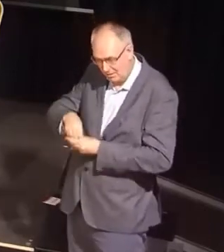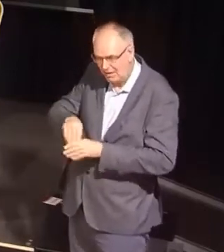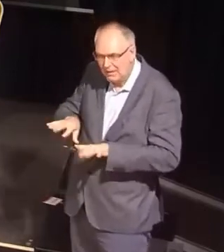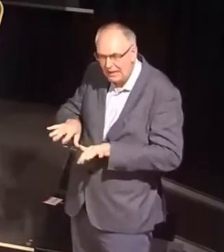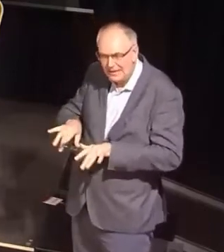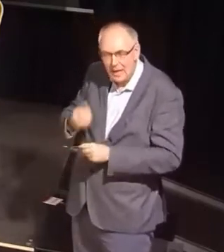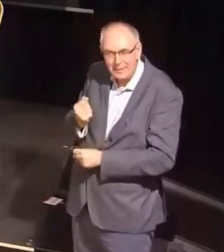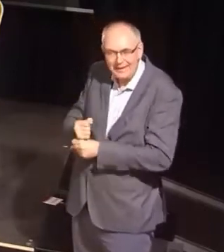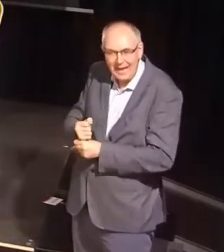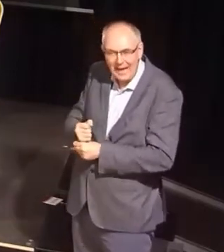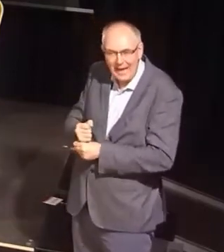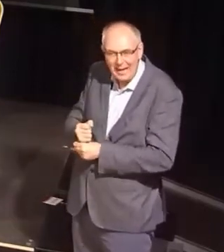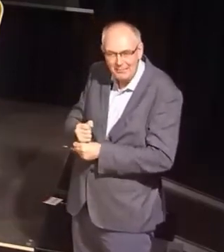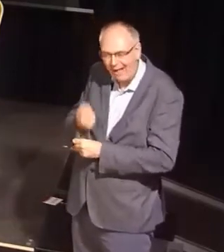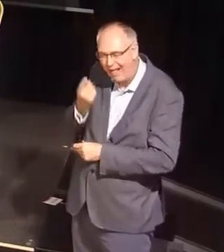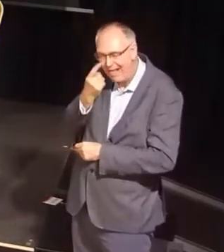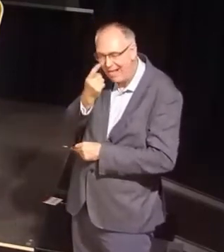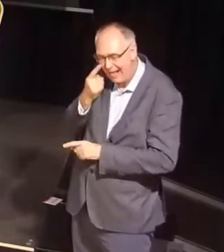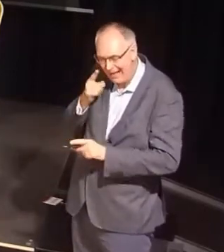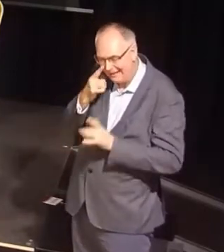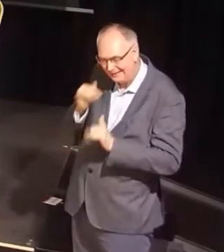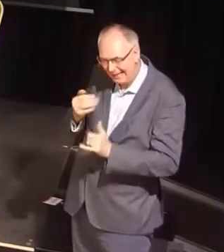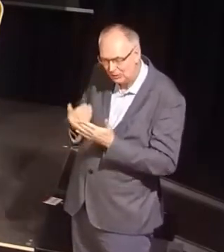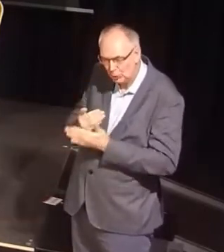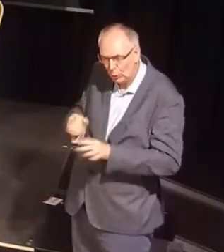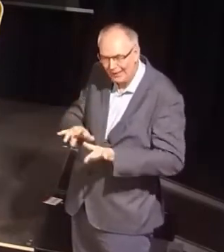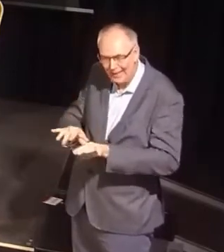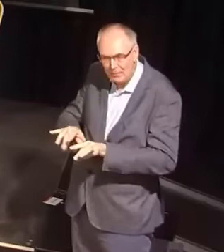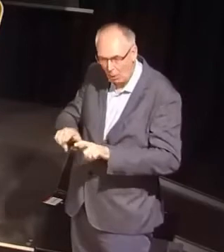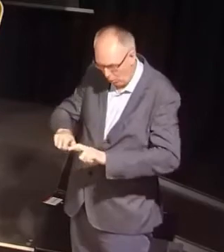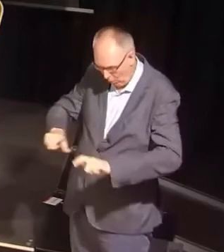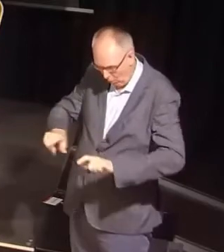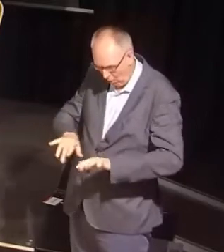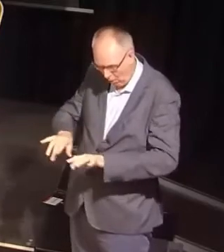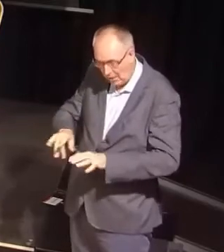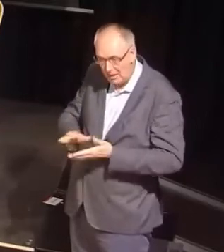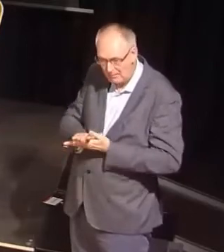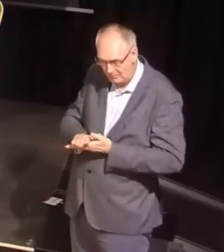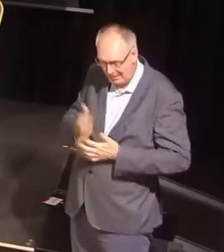to test the new keyboards out. It encourages them to actually want to use the new device,